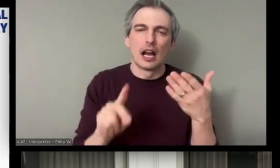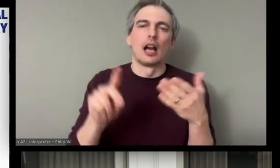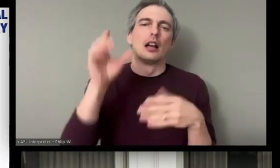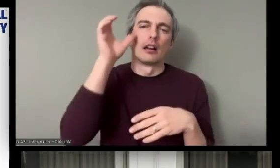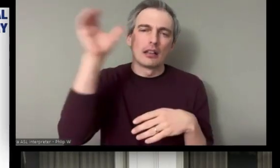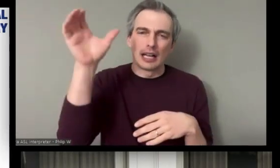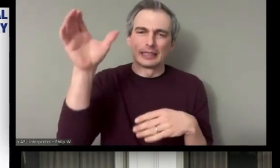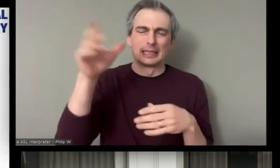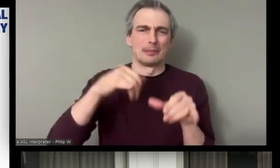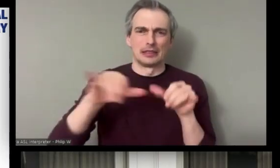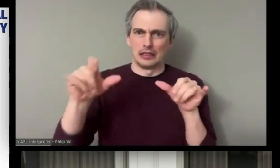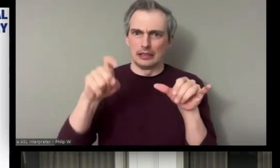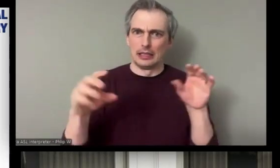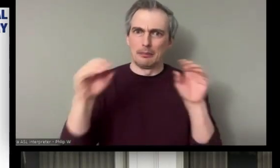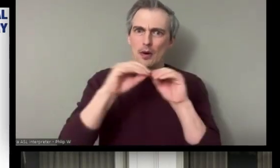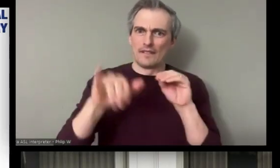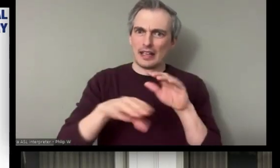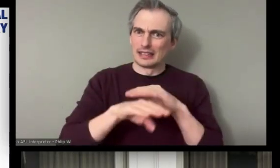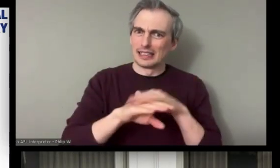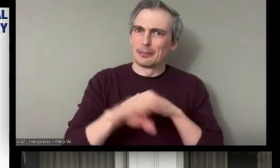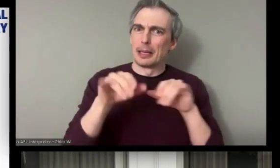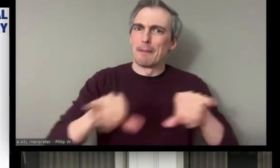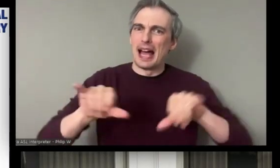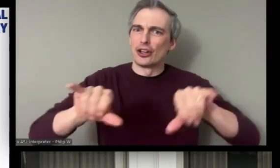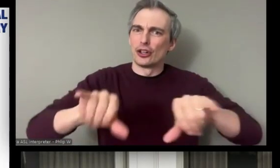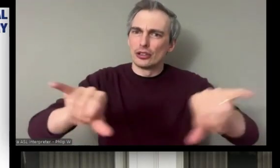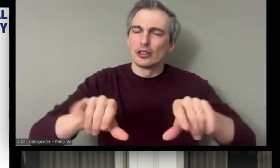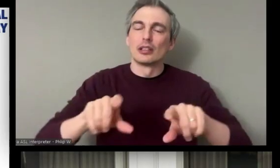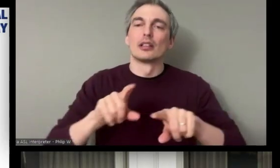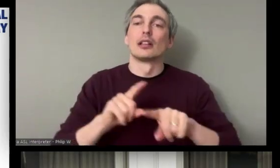But... Assuming that there are people that can't walk around and can't